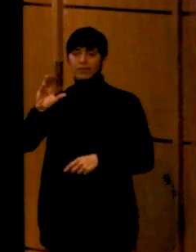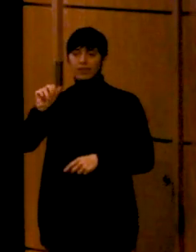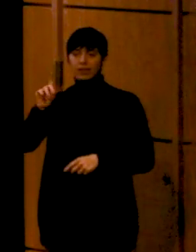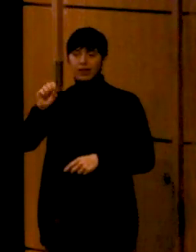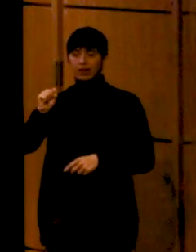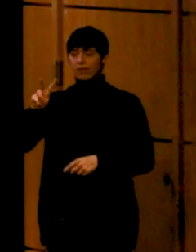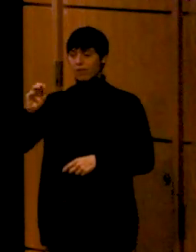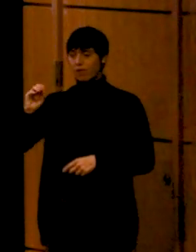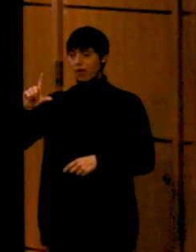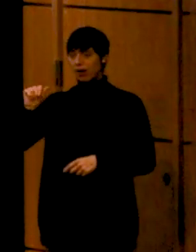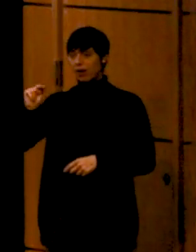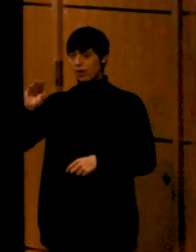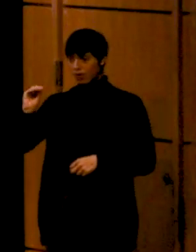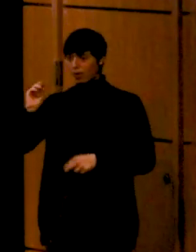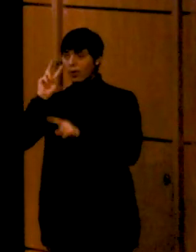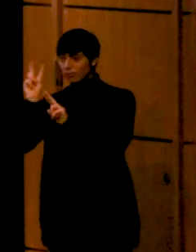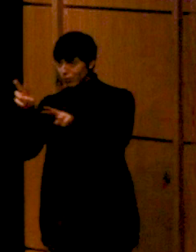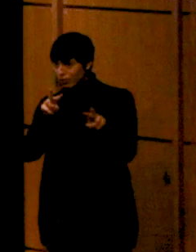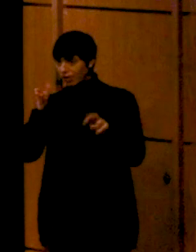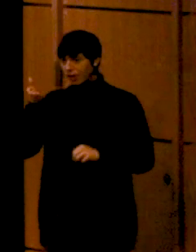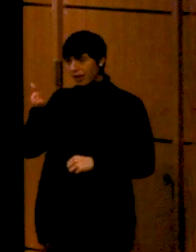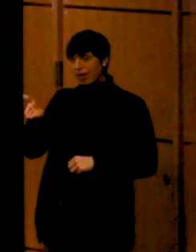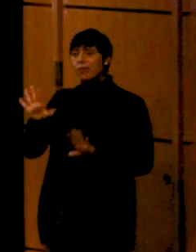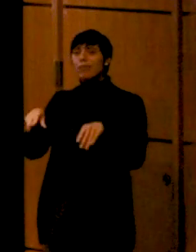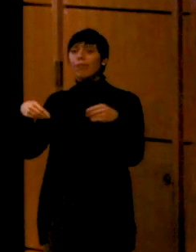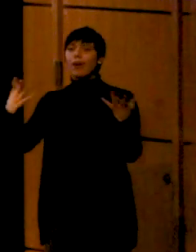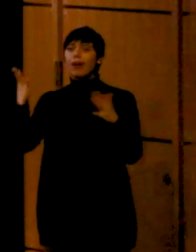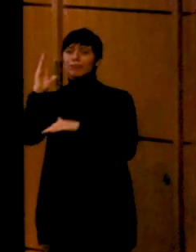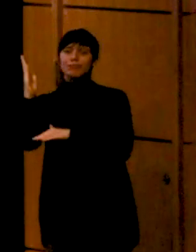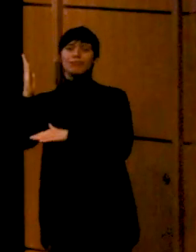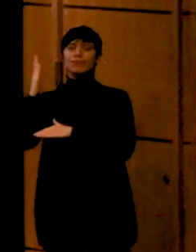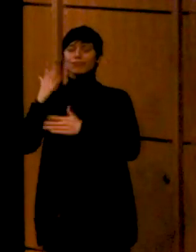helping develop programs and learning opportunities for visitors.